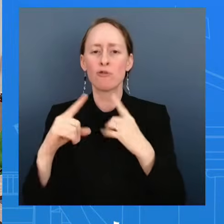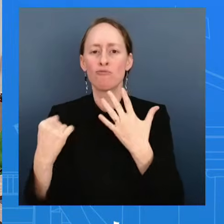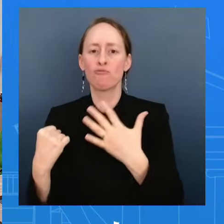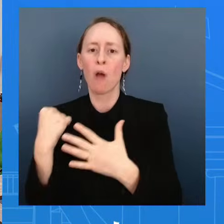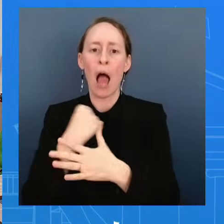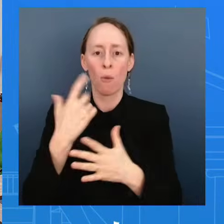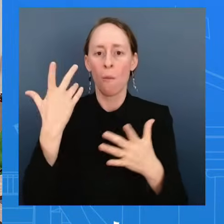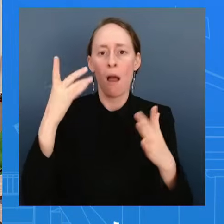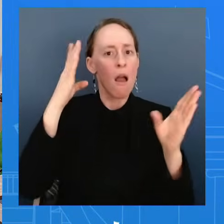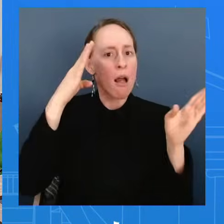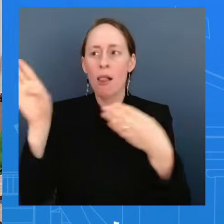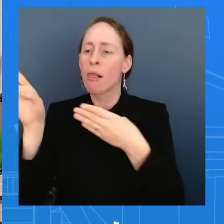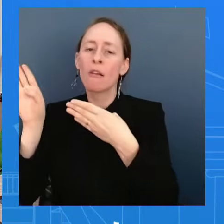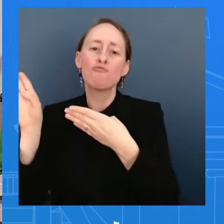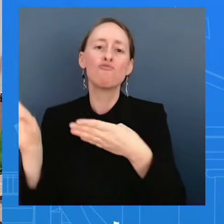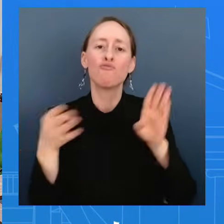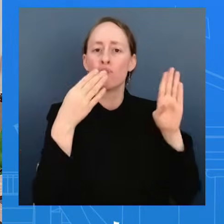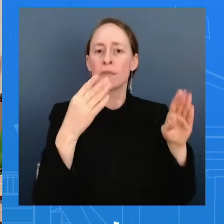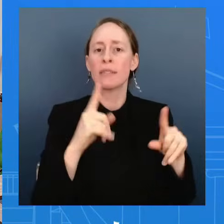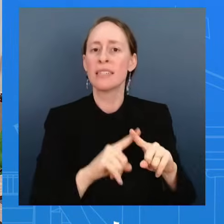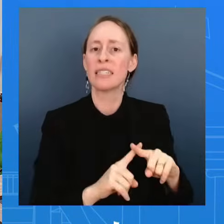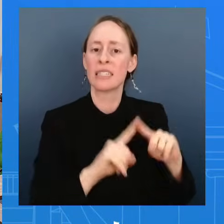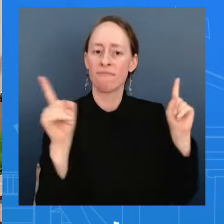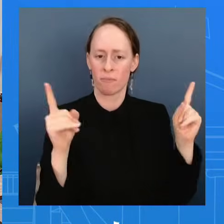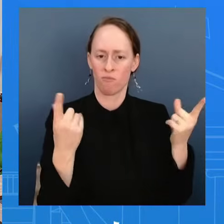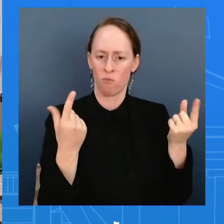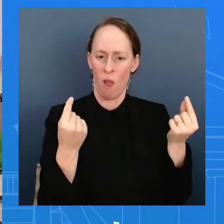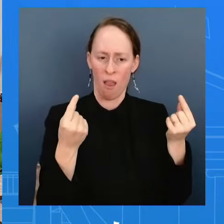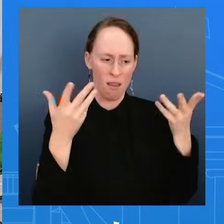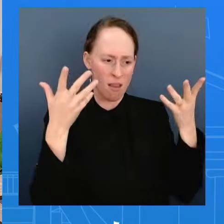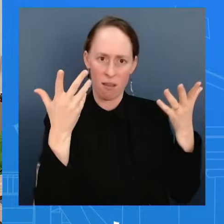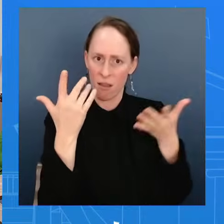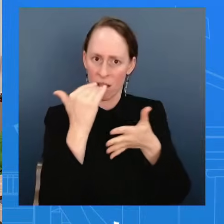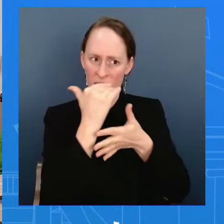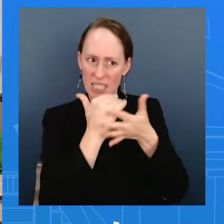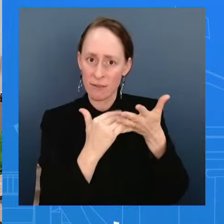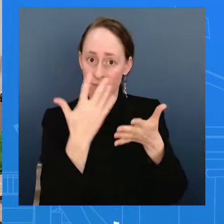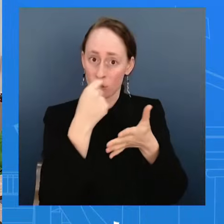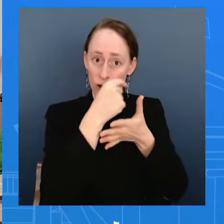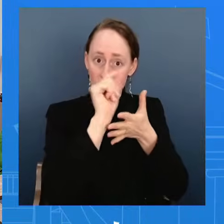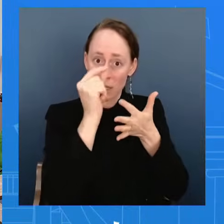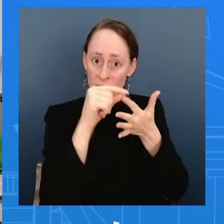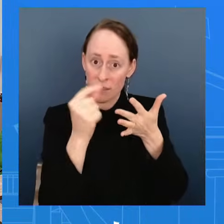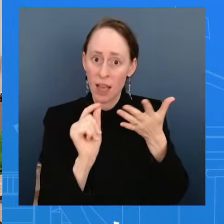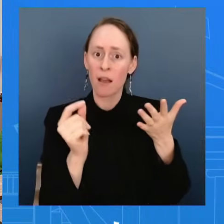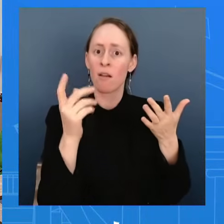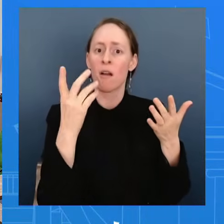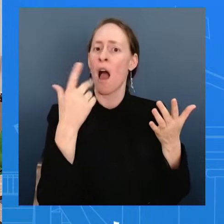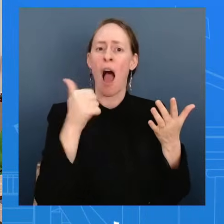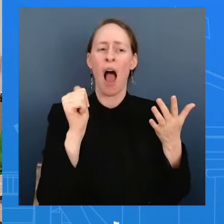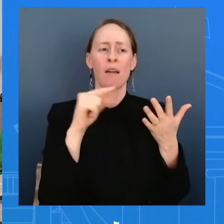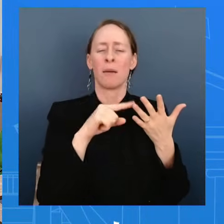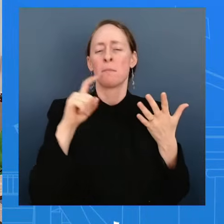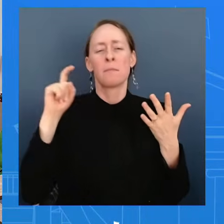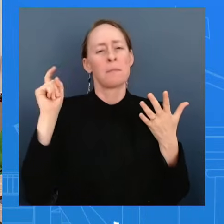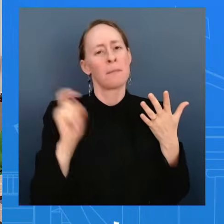than what Republicans in Congress want to do. They want to cut taxes for corporations and billionaires. That's not what we want to do, right?